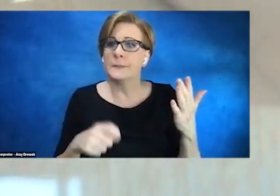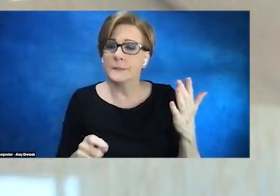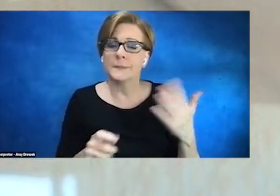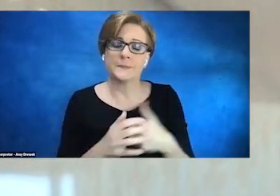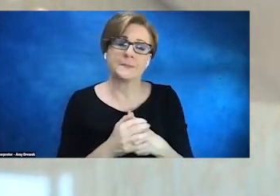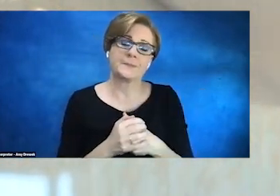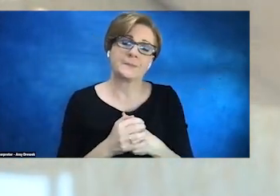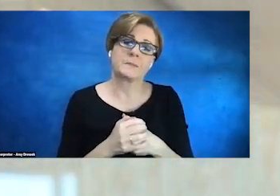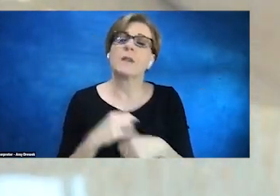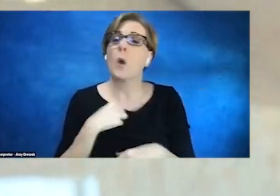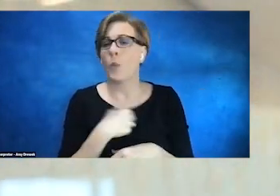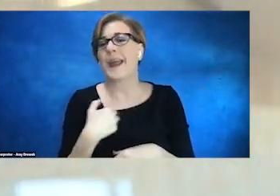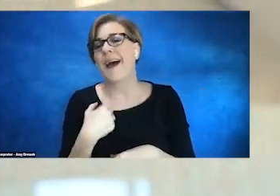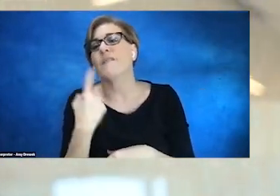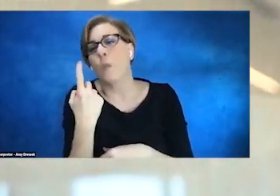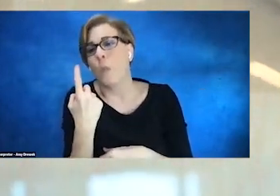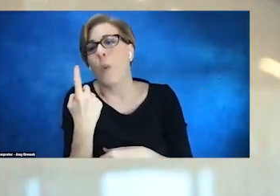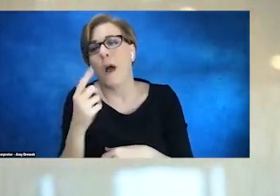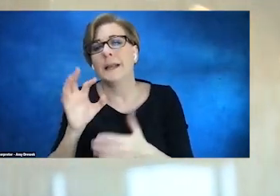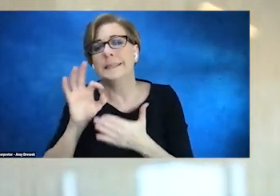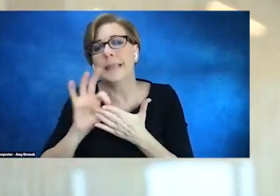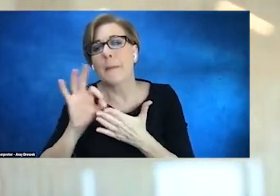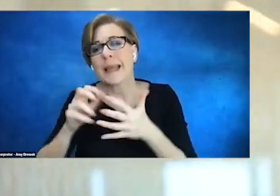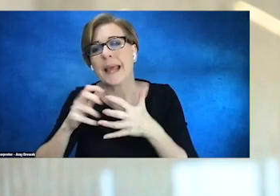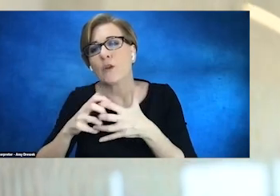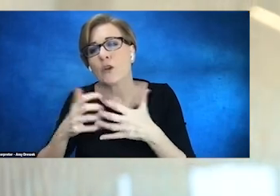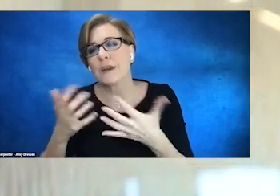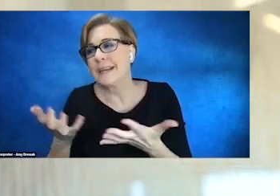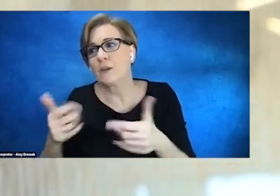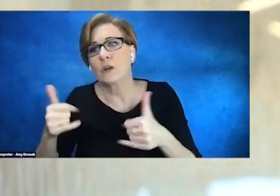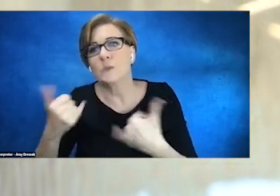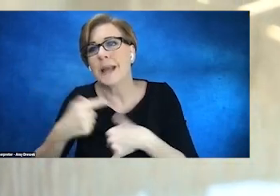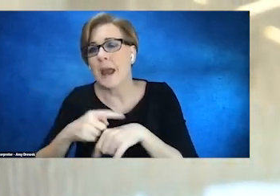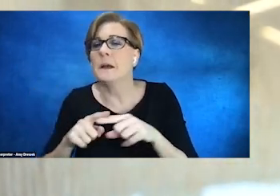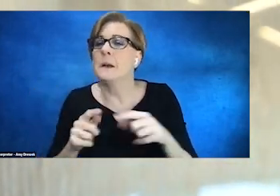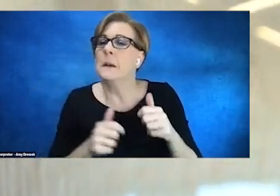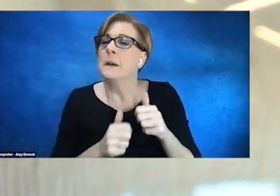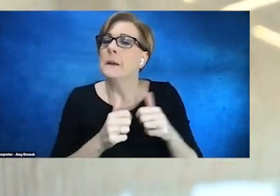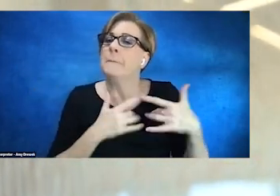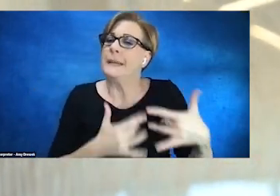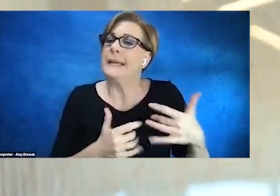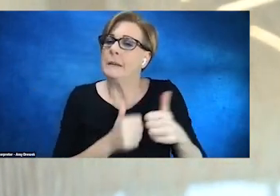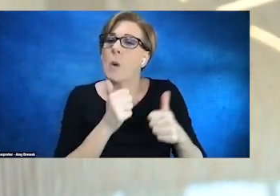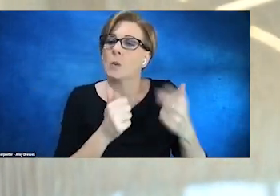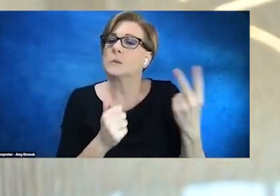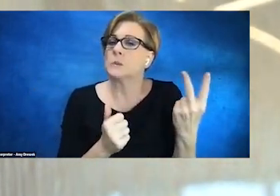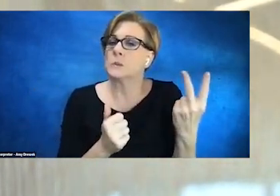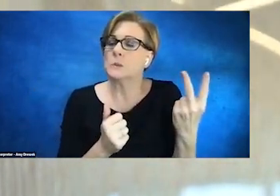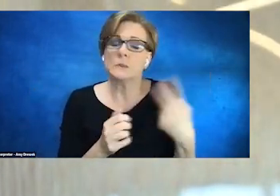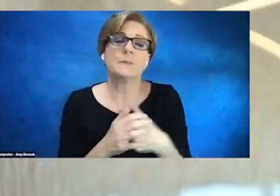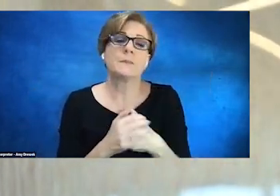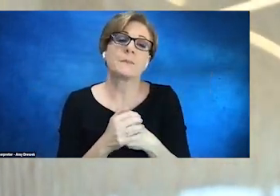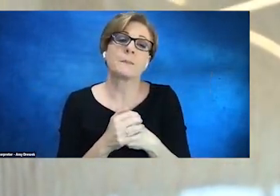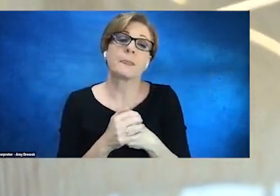today but most voting locations will have two and that they match precisely and exactly then before